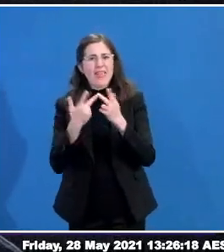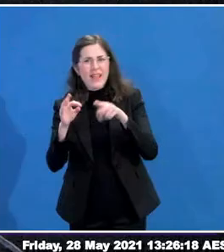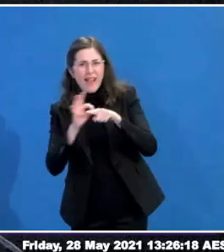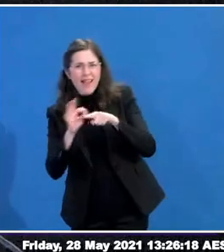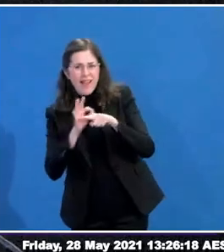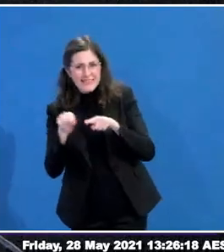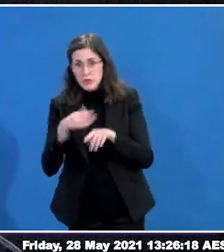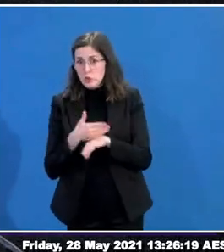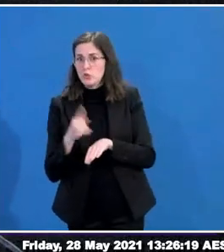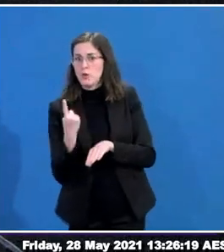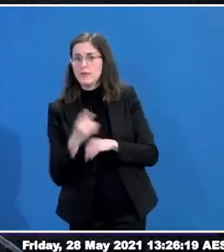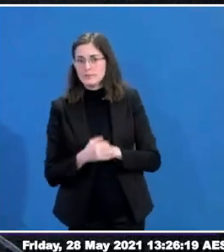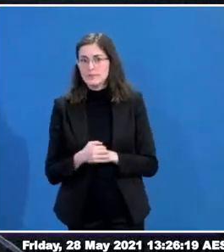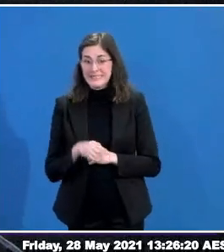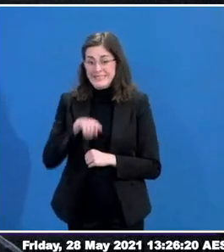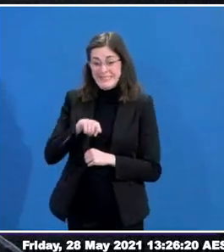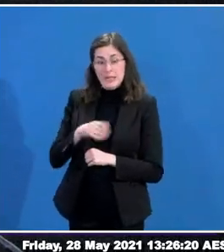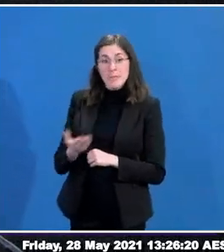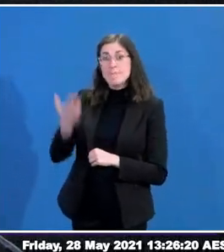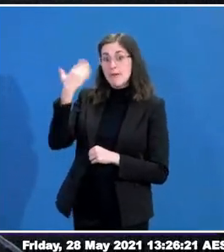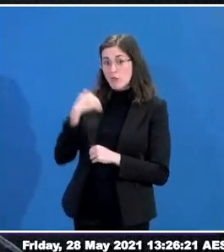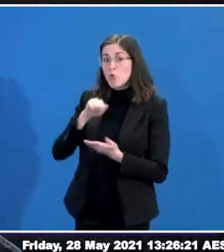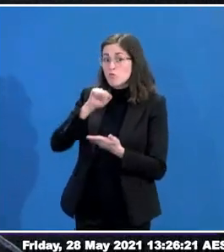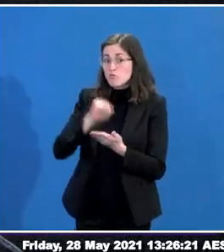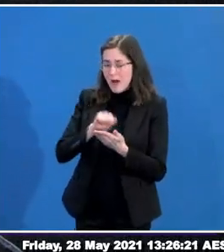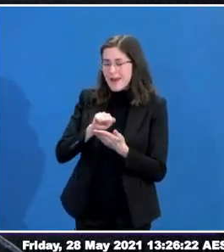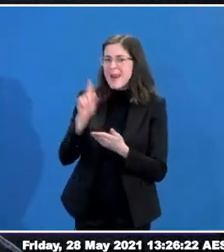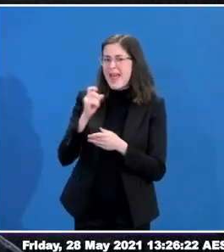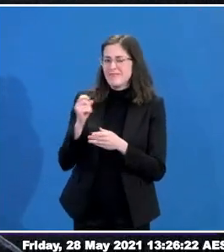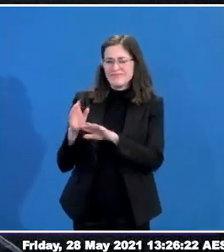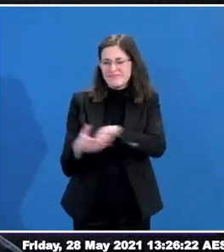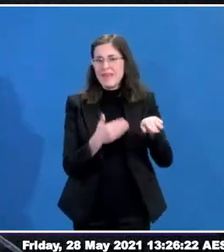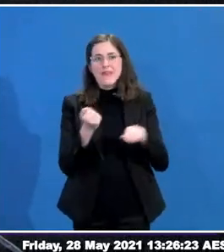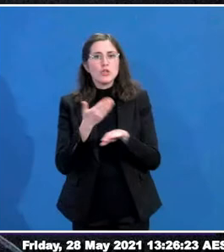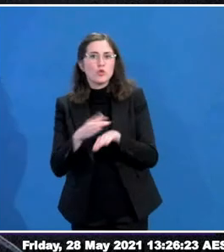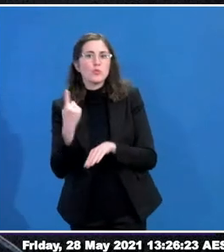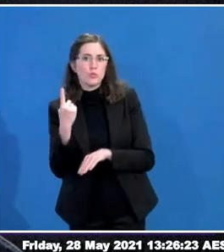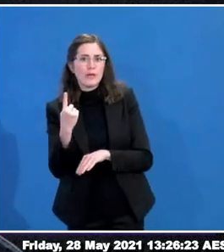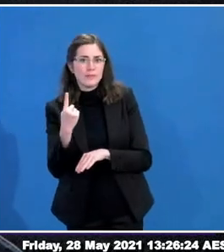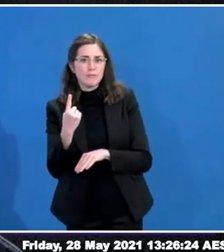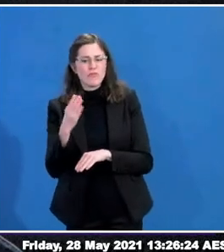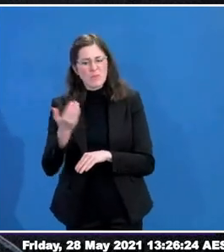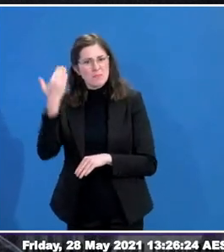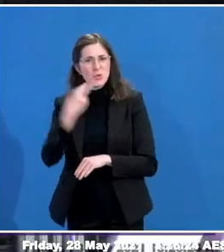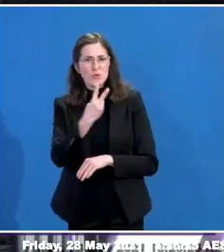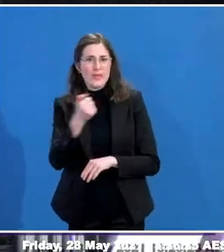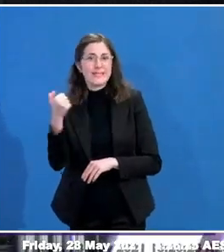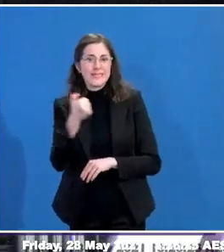So that document was at the time provided, but it has been superseded by this document in 2016.